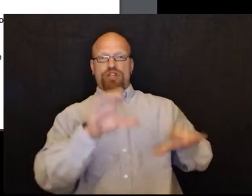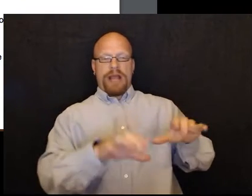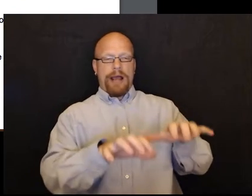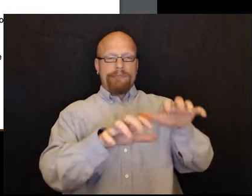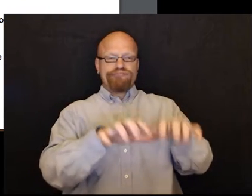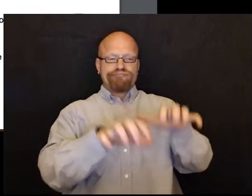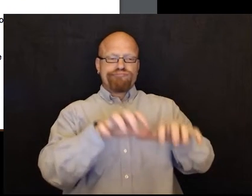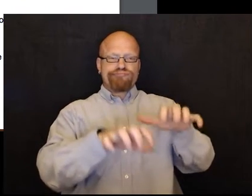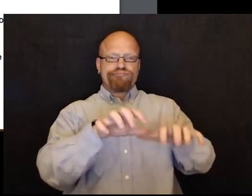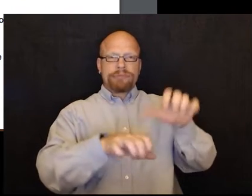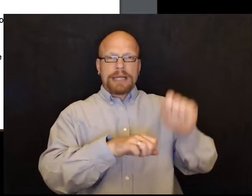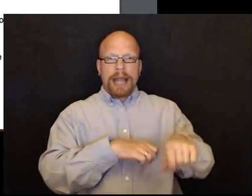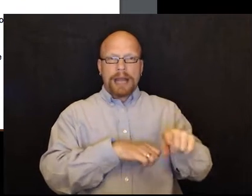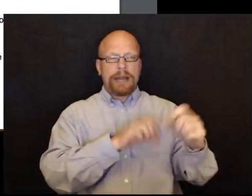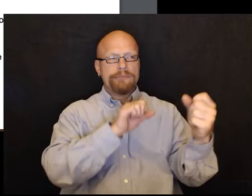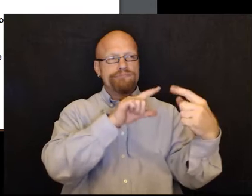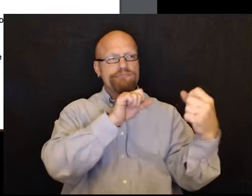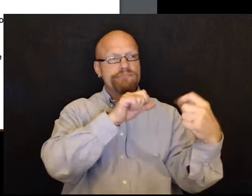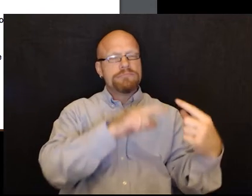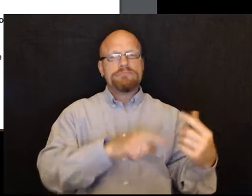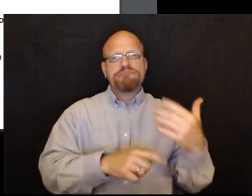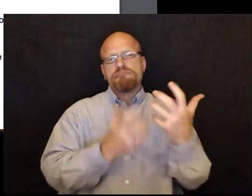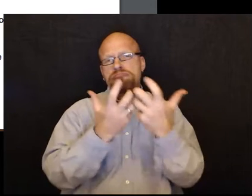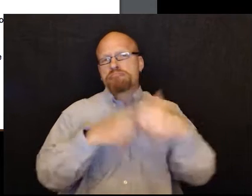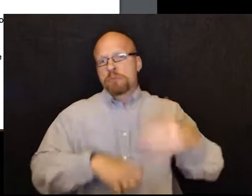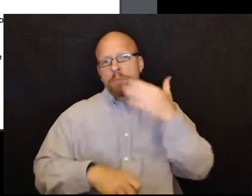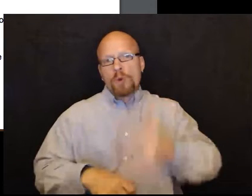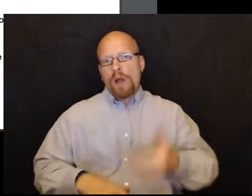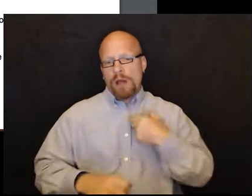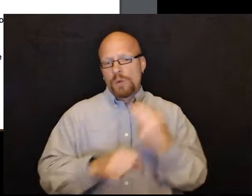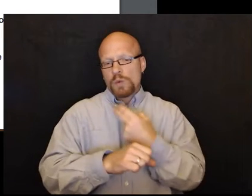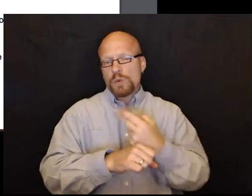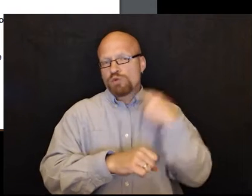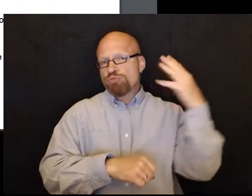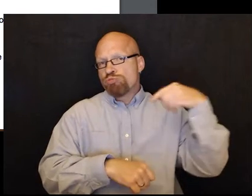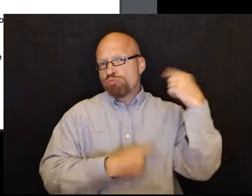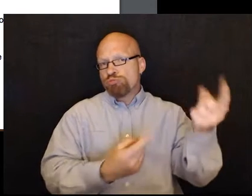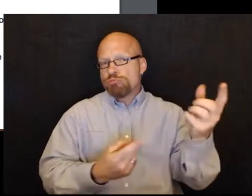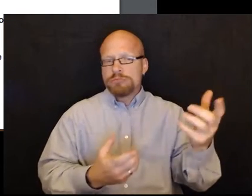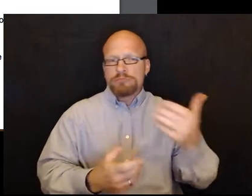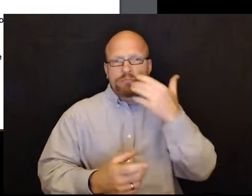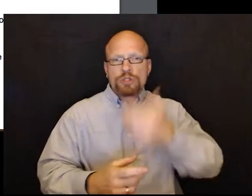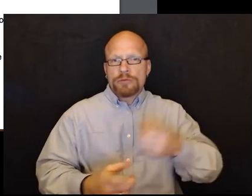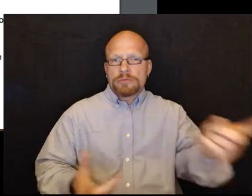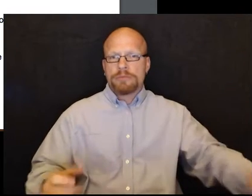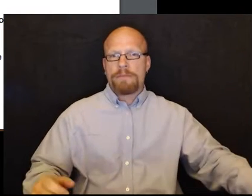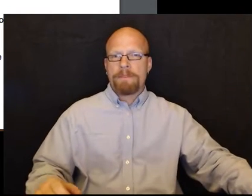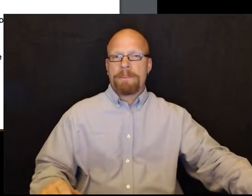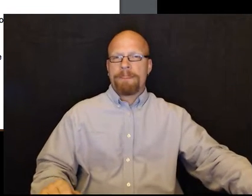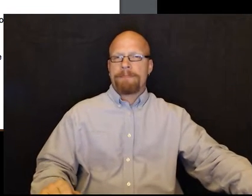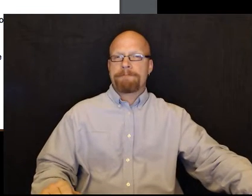carefully if you have questions you can contact me or you can use a live chat